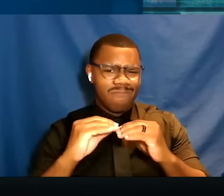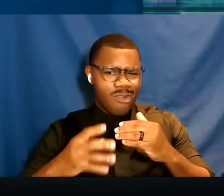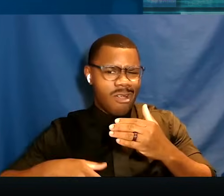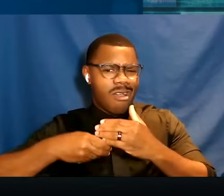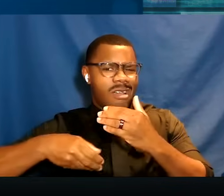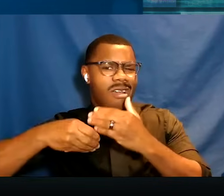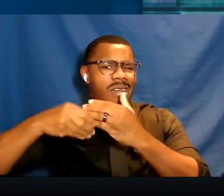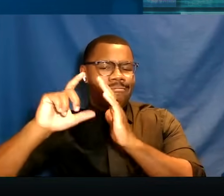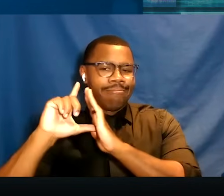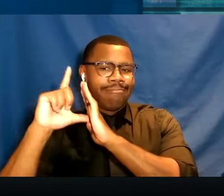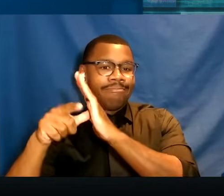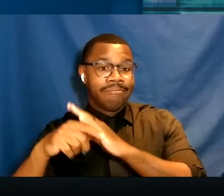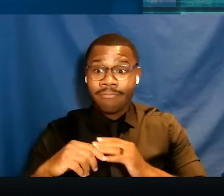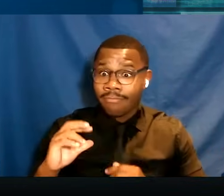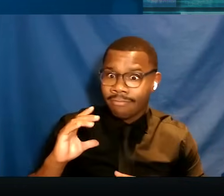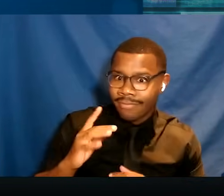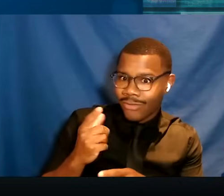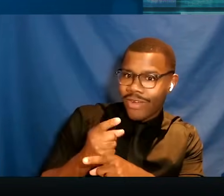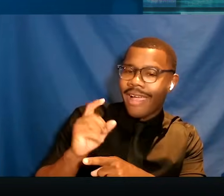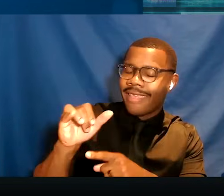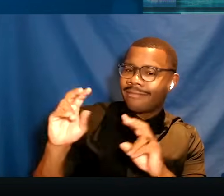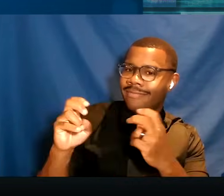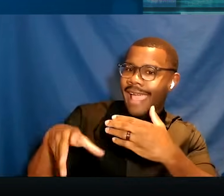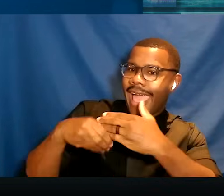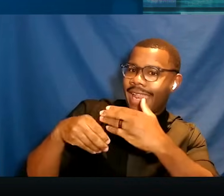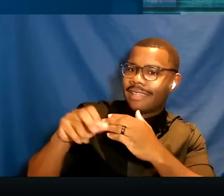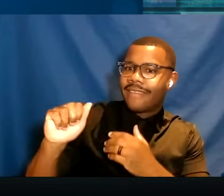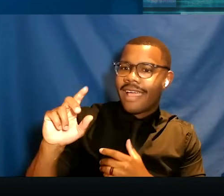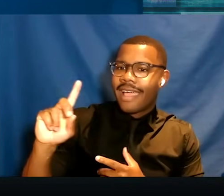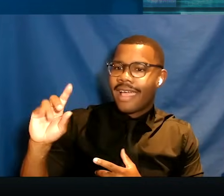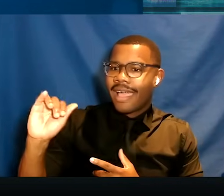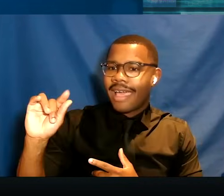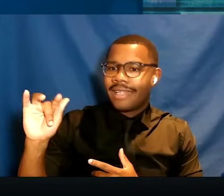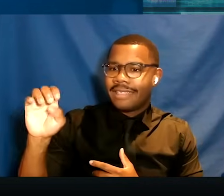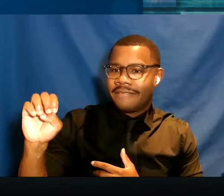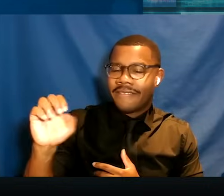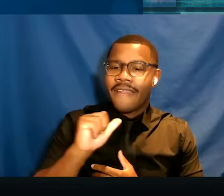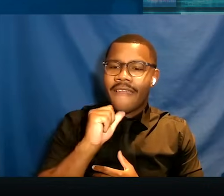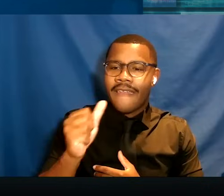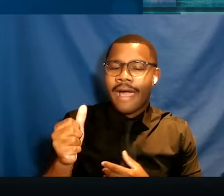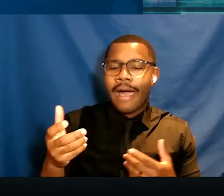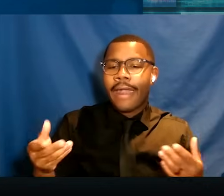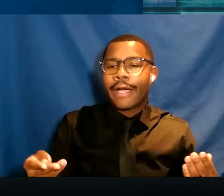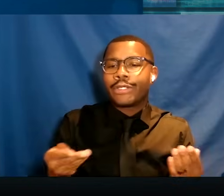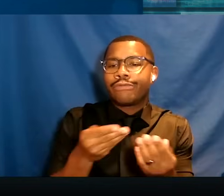about it being additive as opposed to something that, you know, was a trade off or took away anything from existing residuals.